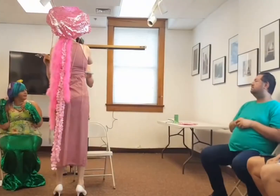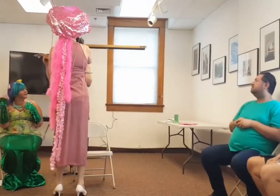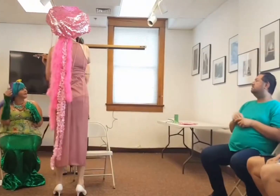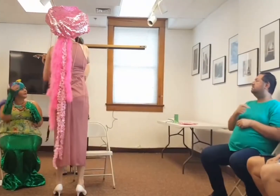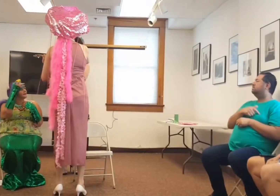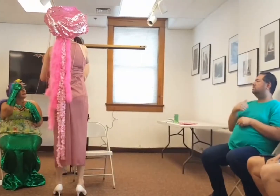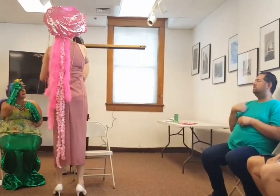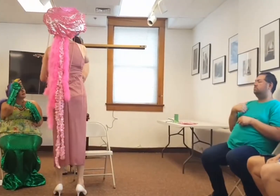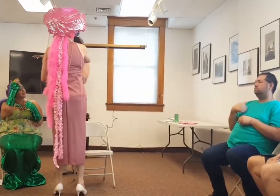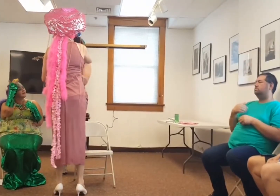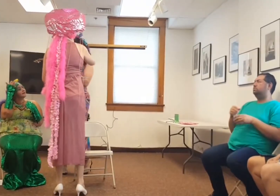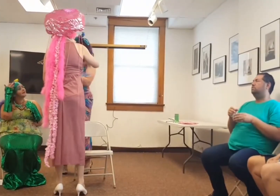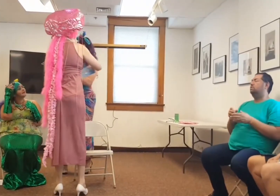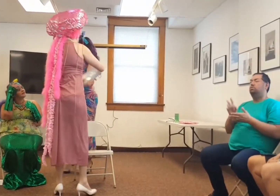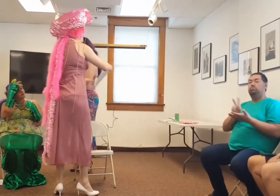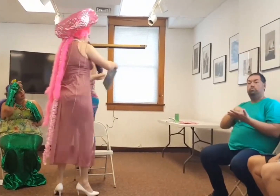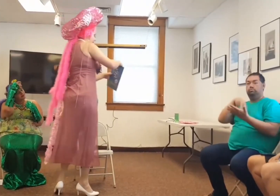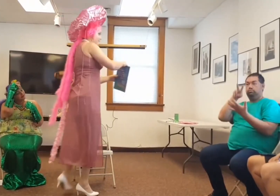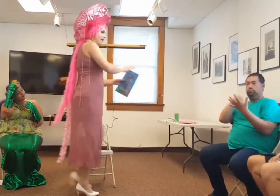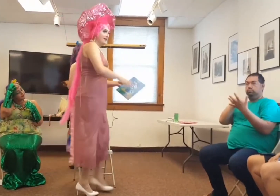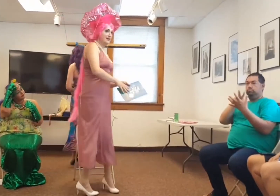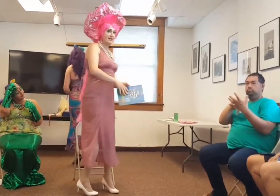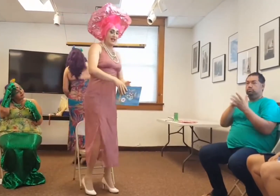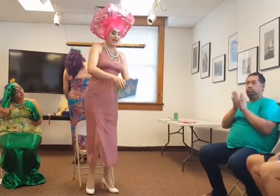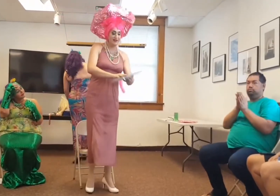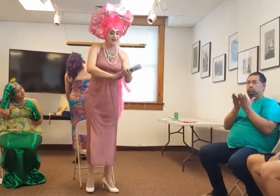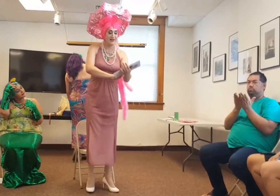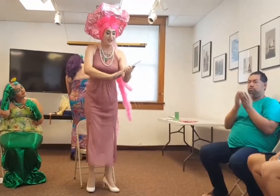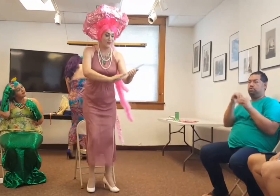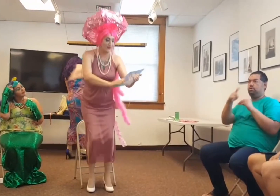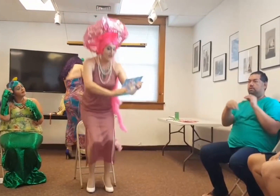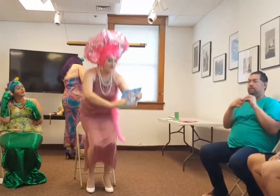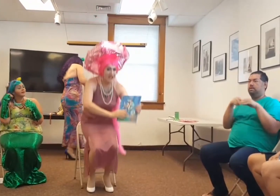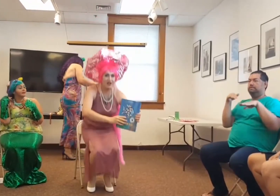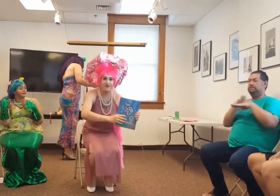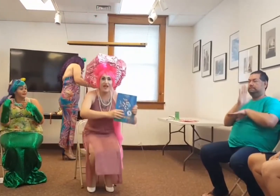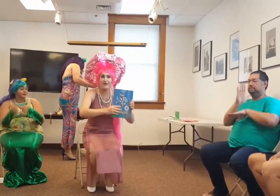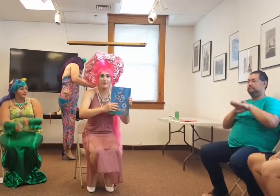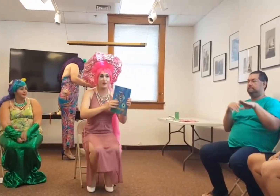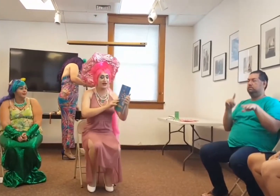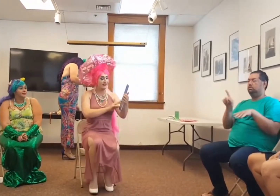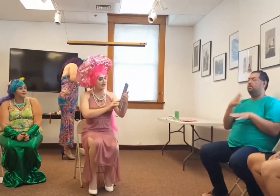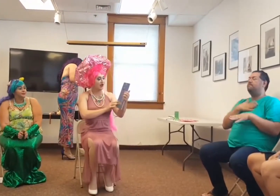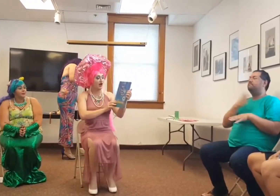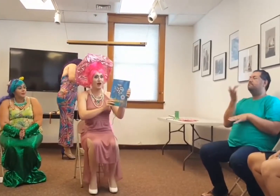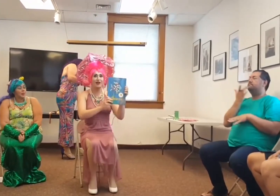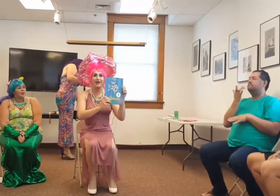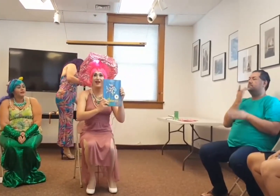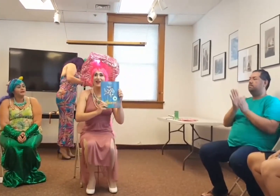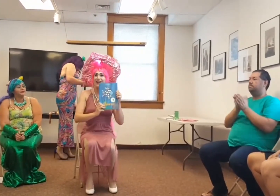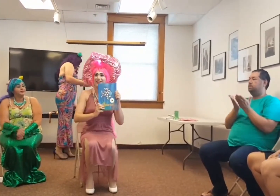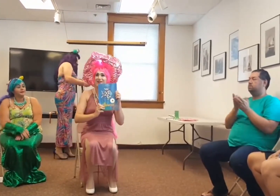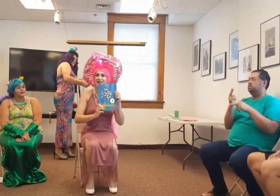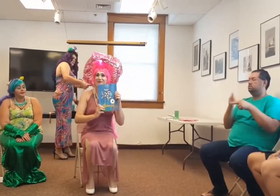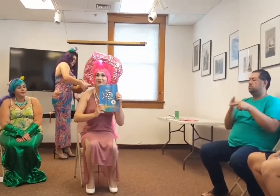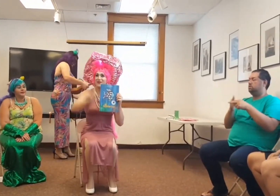We'll read a book about the sea. One of my very favorite books called The Rainbow Fish.